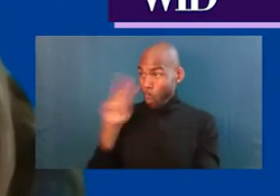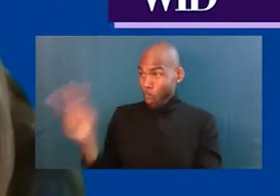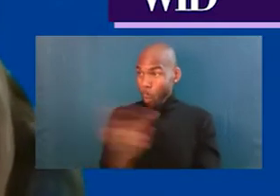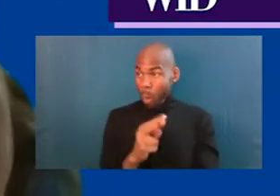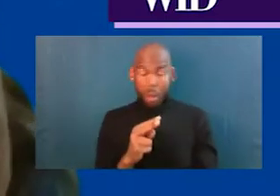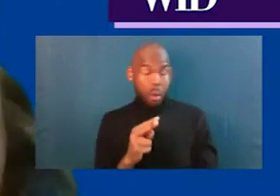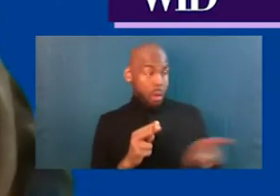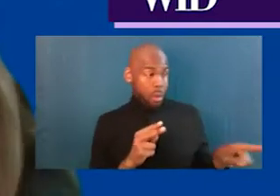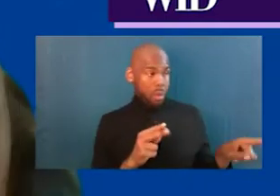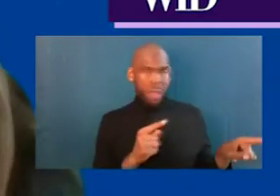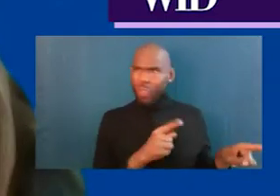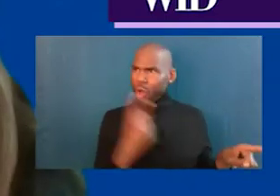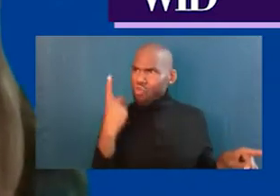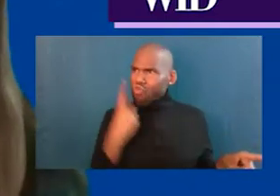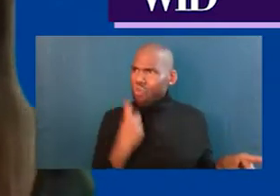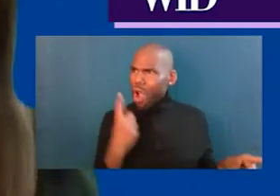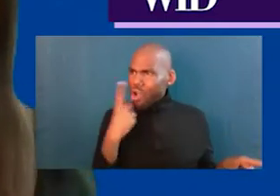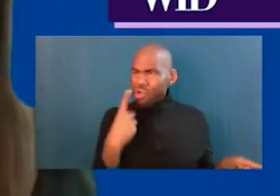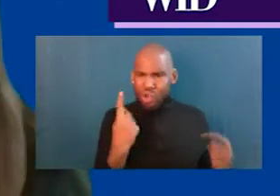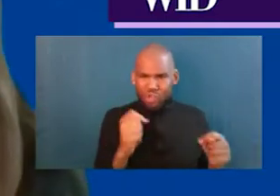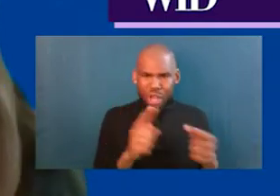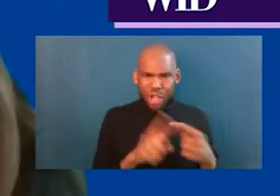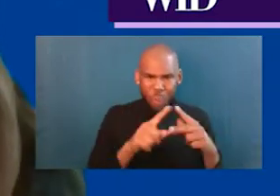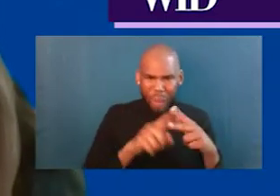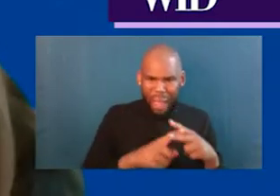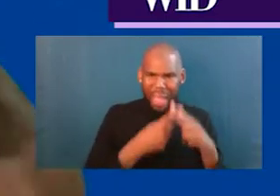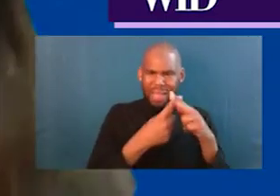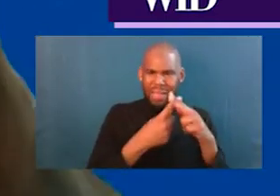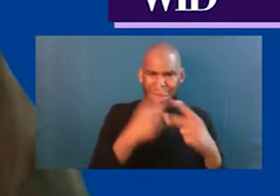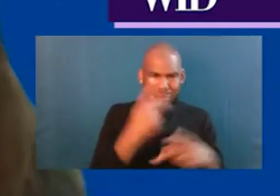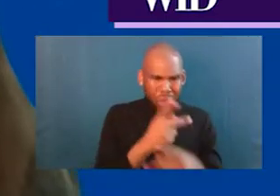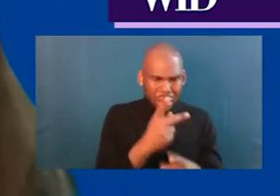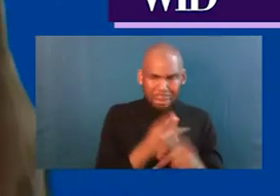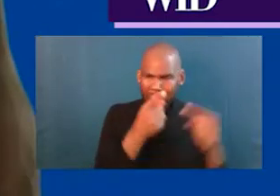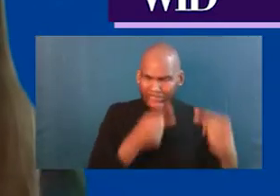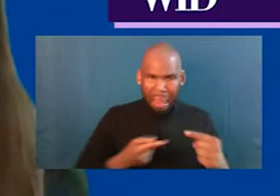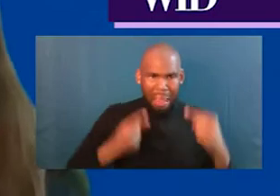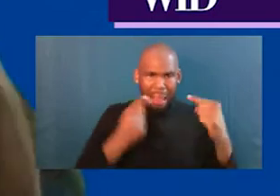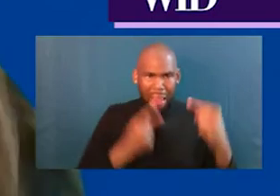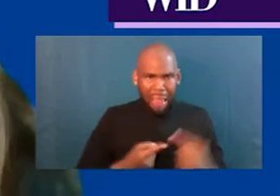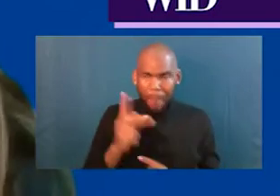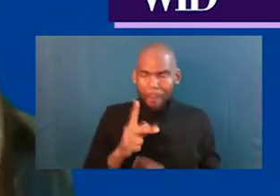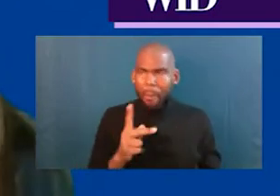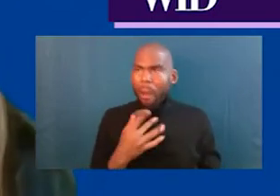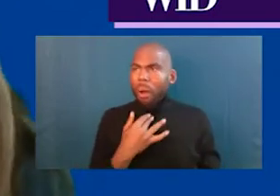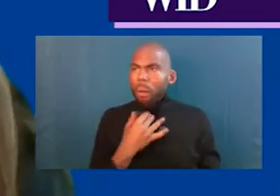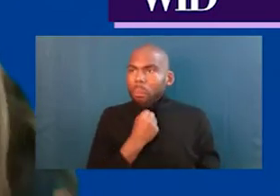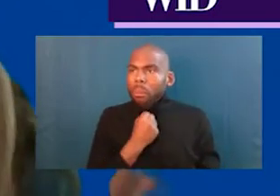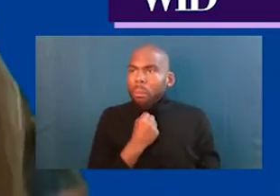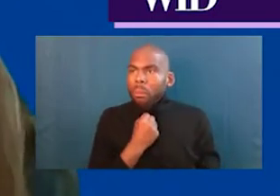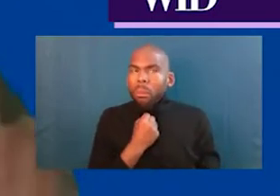crying trying to get a product activated, everybody kind of realizes, okay, we need